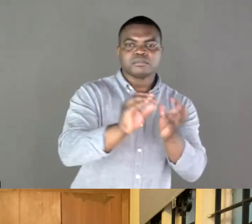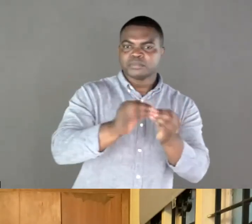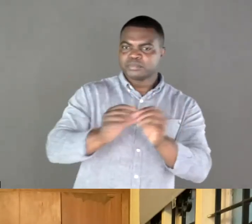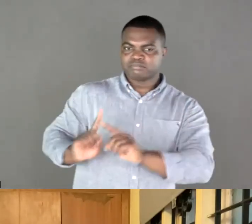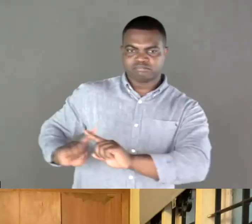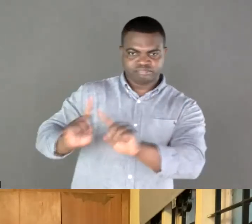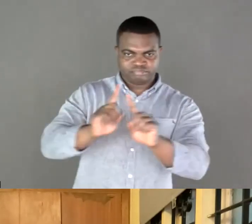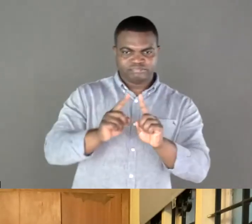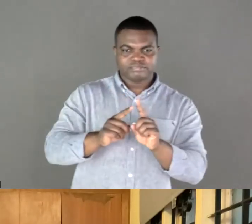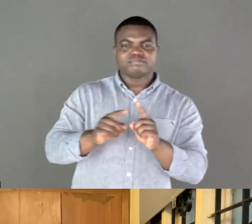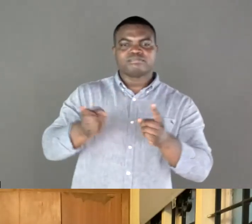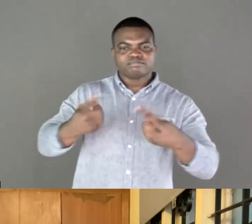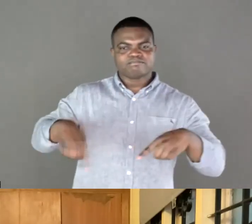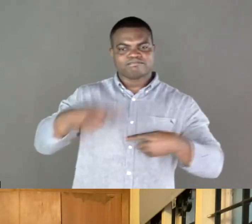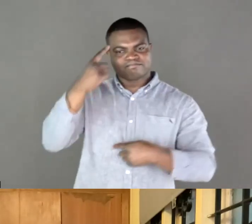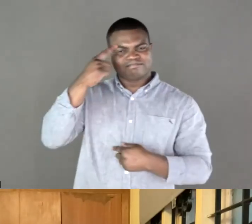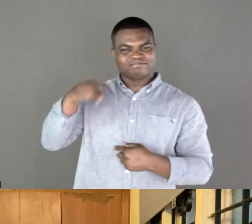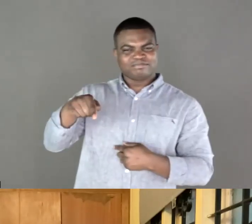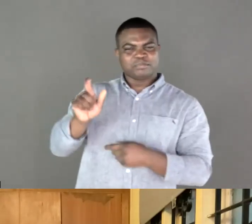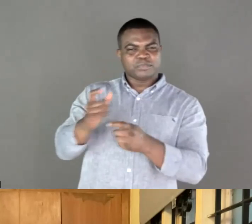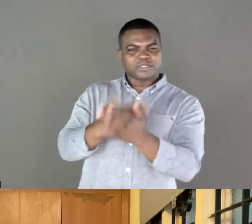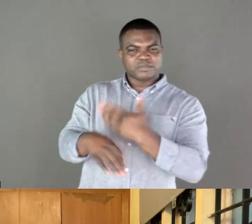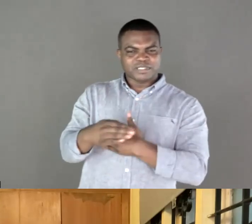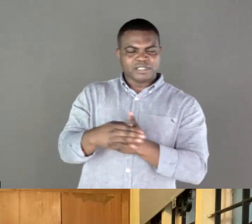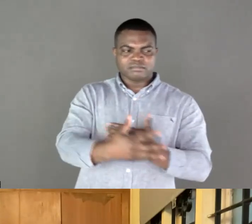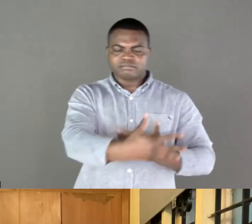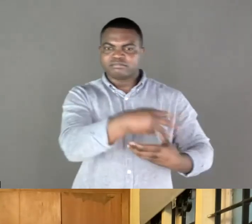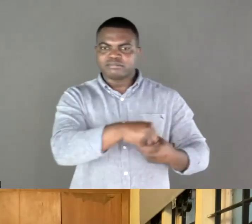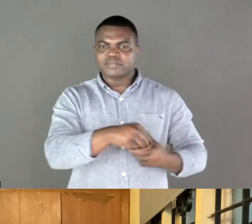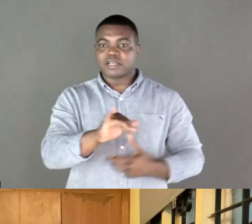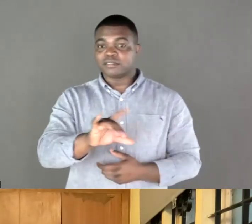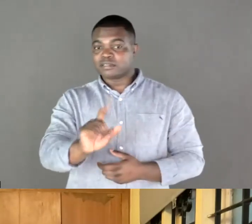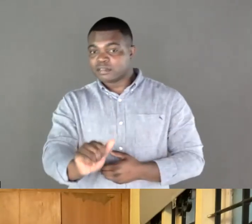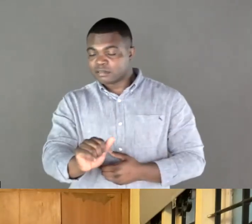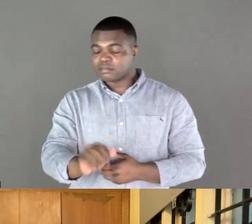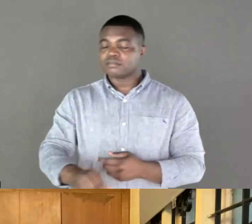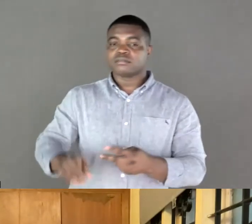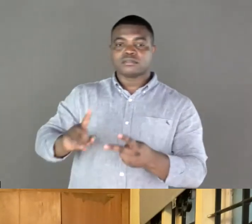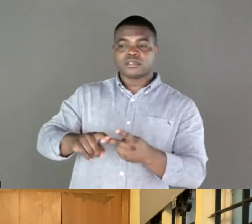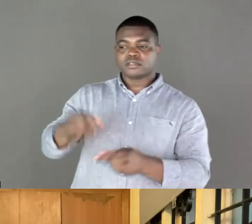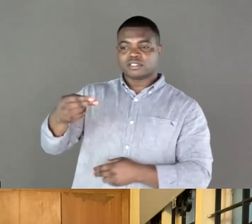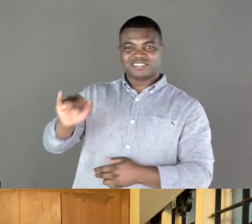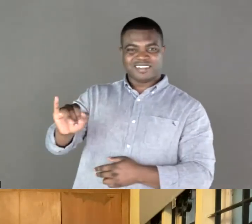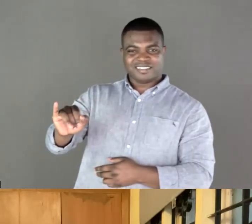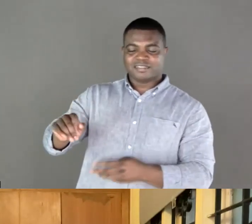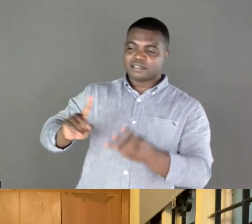from this was the establishing of a capacity building mechanism to foster the cooperation